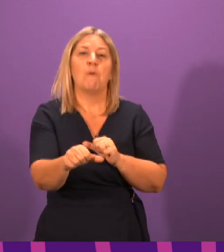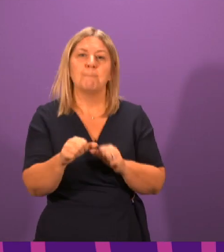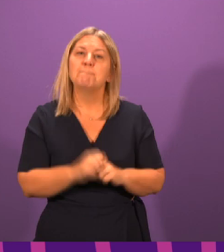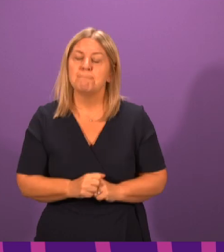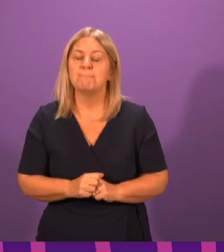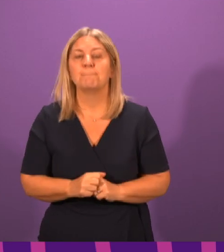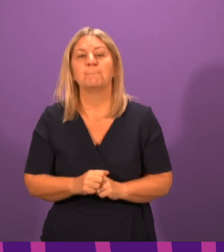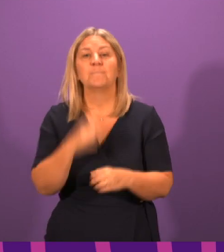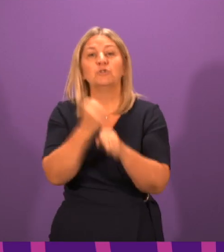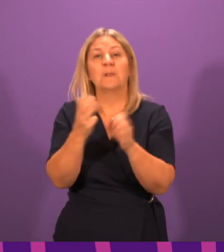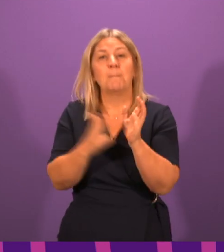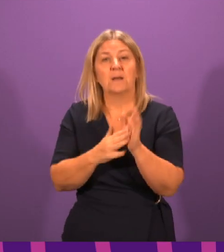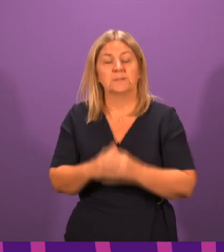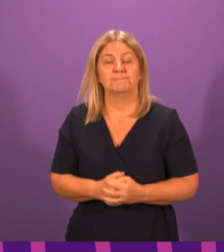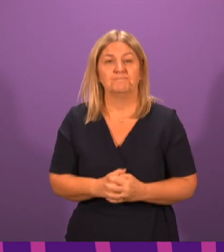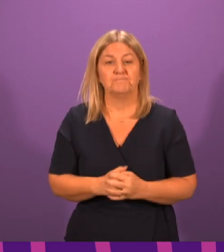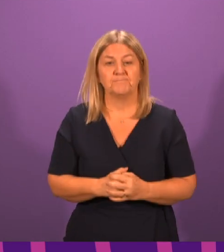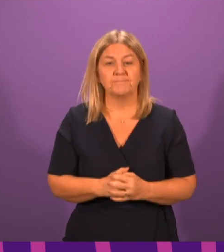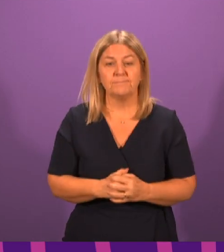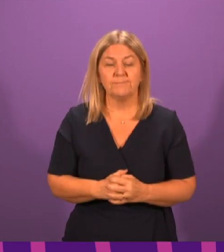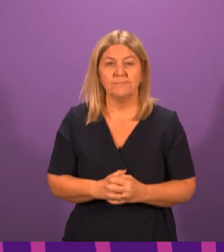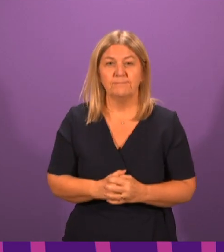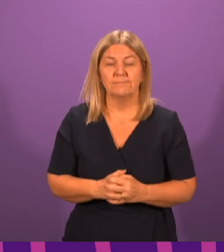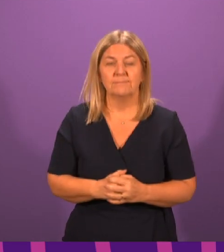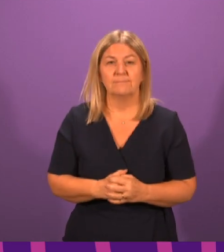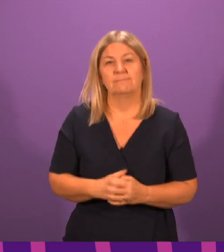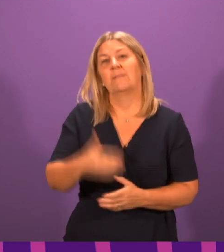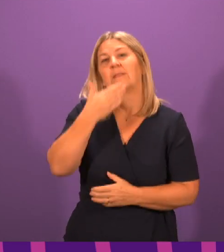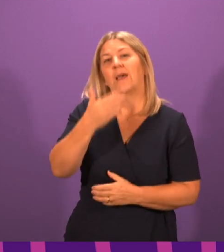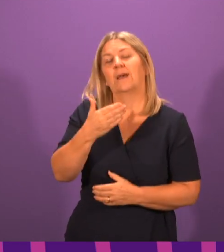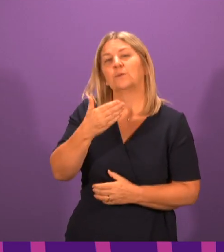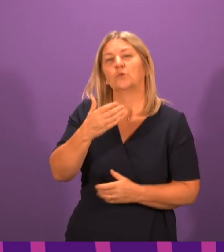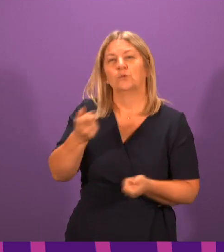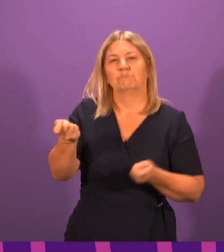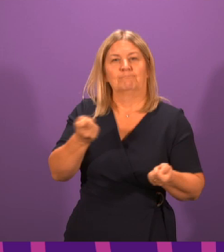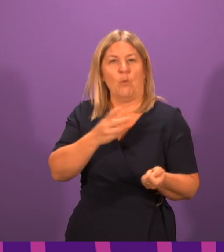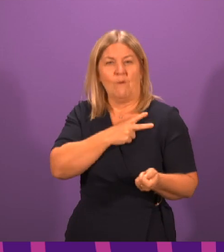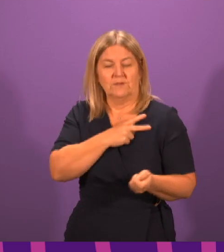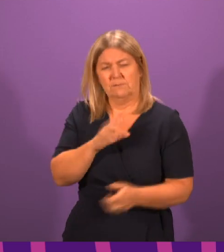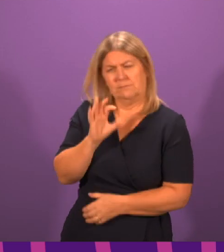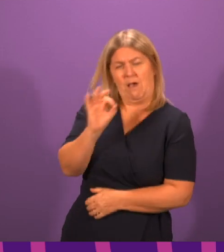Gillian Martin (Aberdeenshire East) (SNP): I want to ask the cabinet secretary about